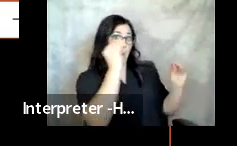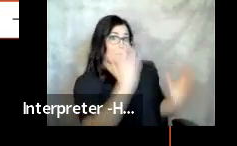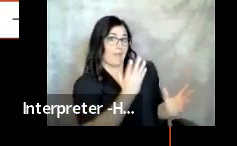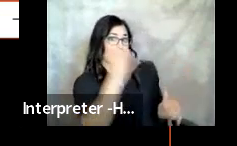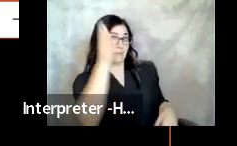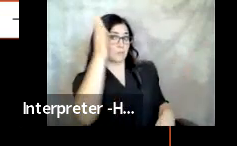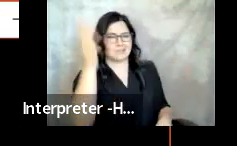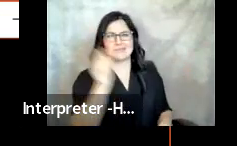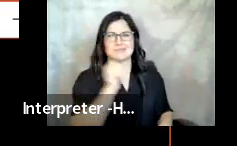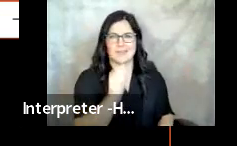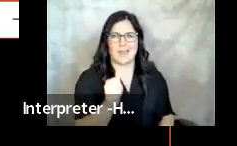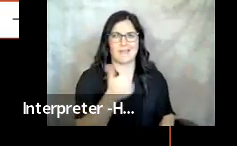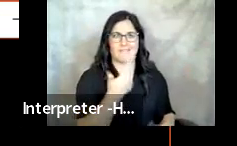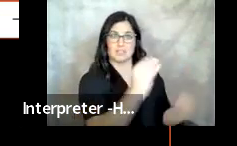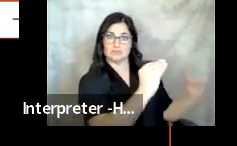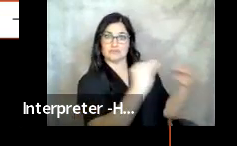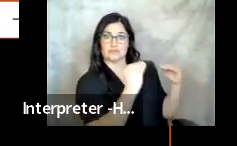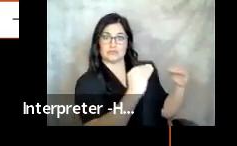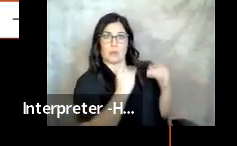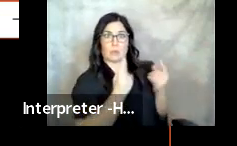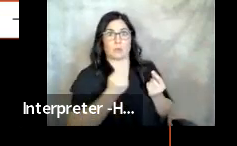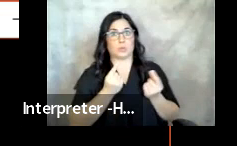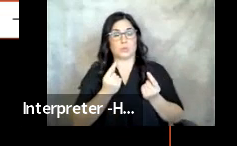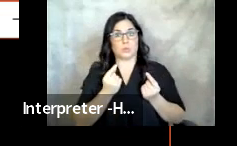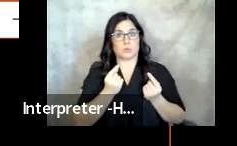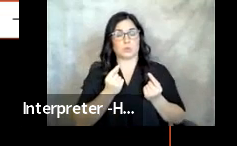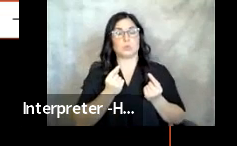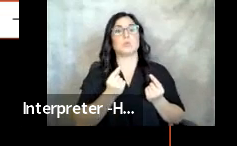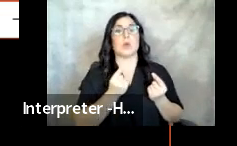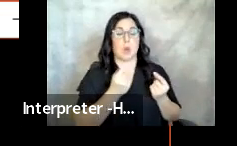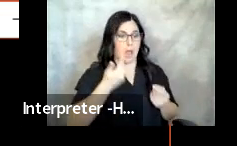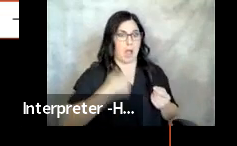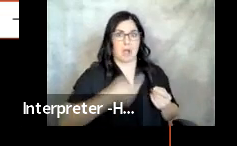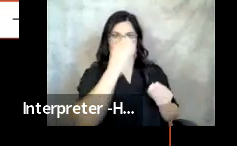Because you've been taught that your, you know, your obedience is